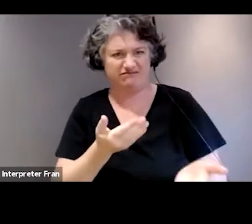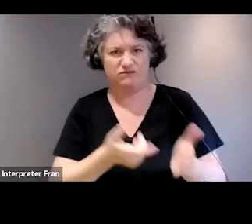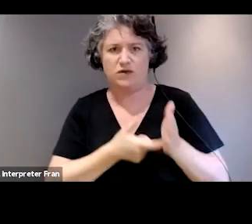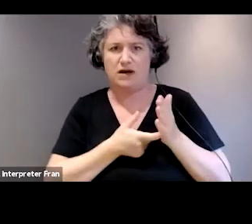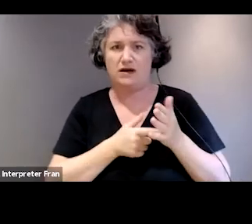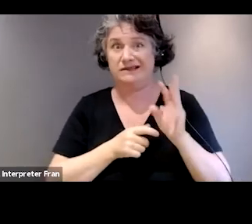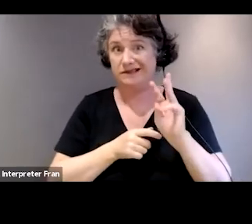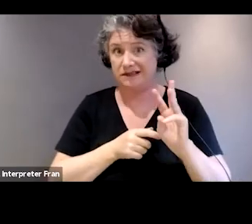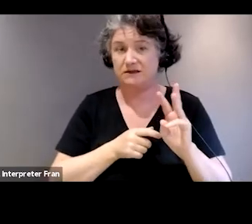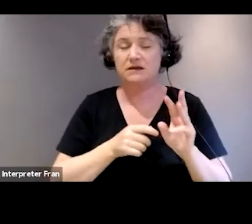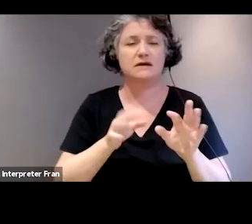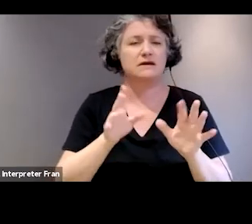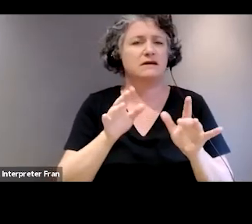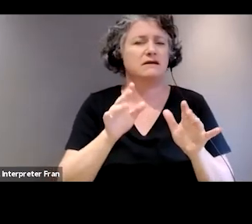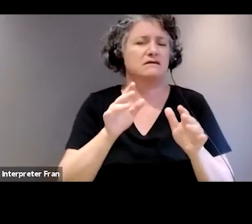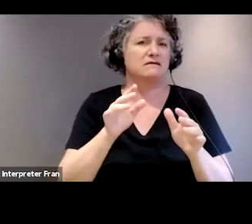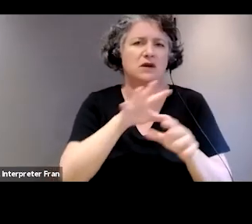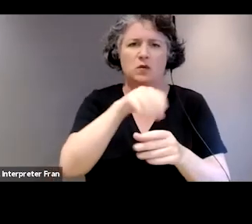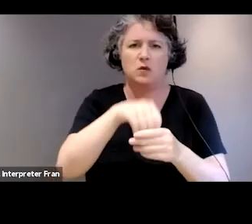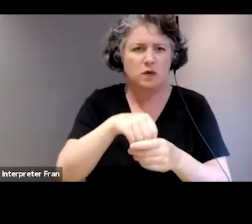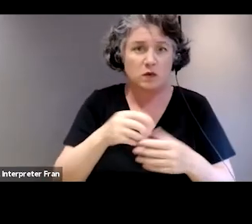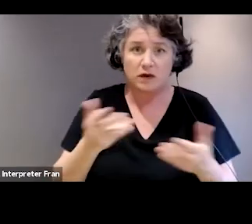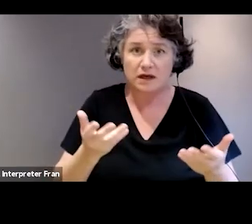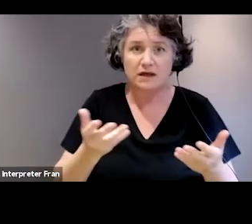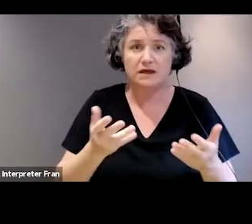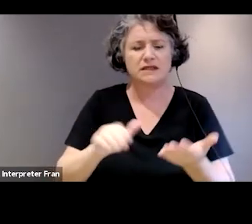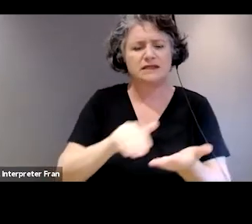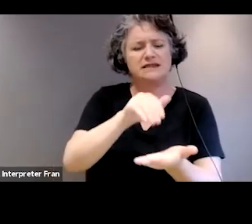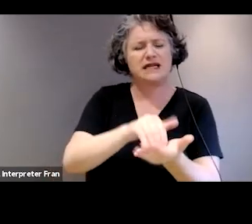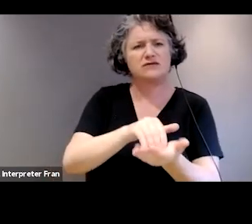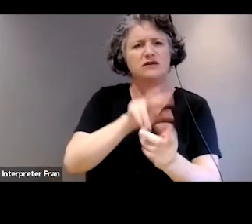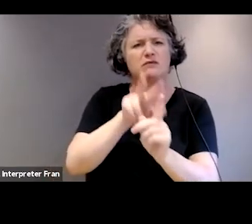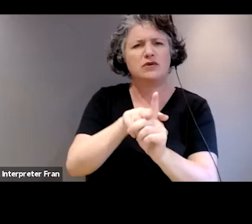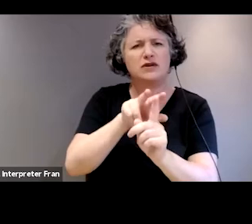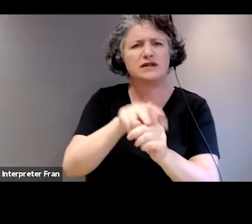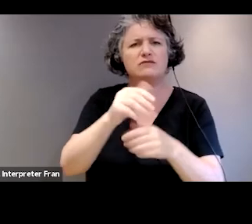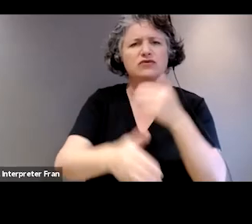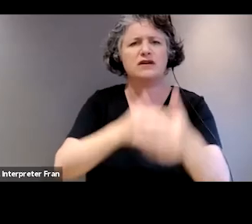dedicated spaces for people who were living in supportive housing or congregate care settings who were not yet vaccinated. That happened very quickly. We also made a